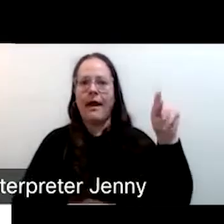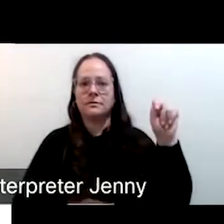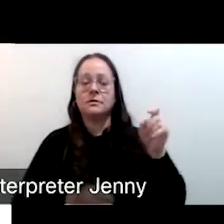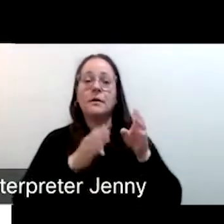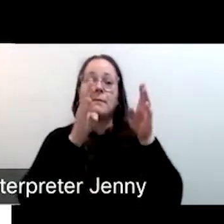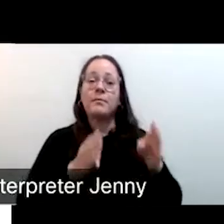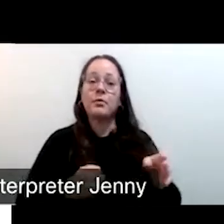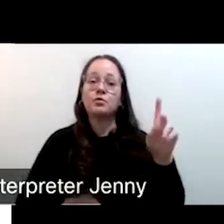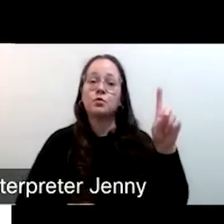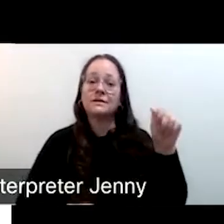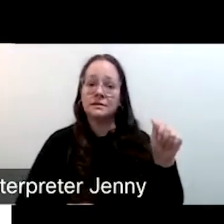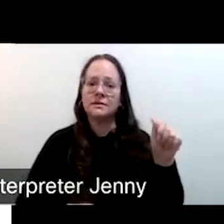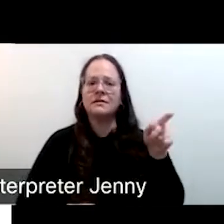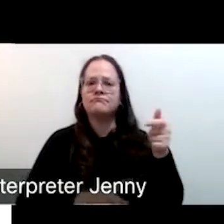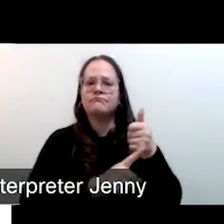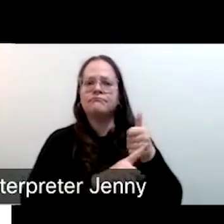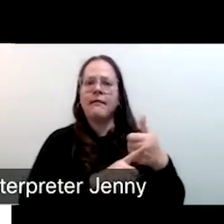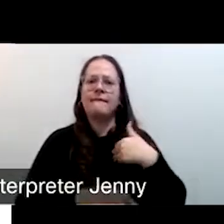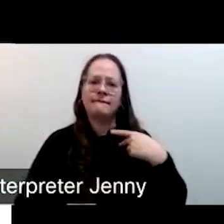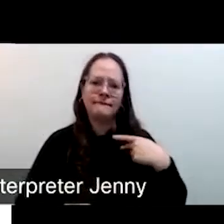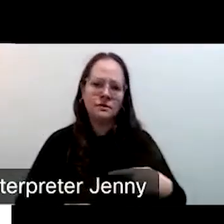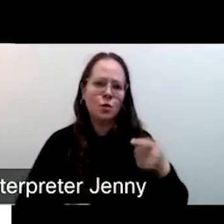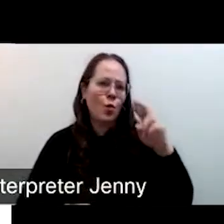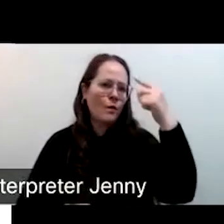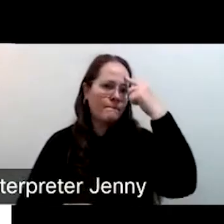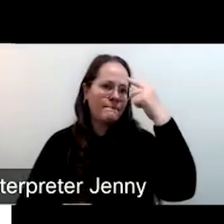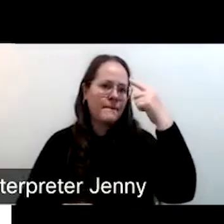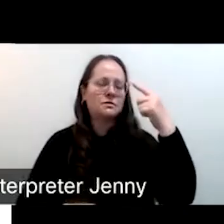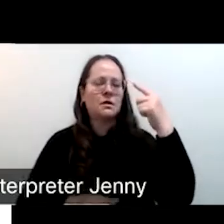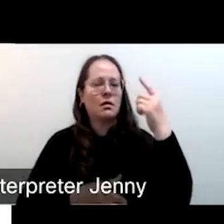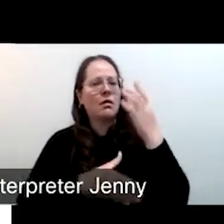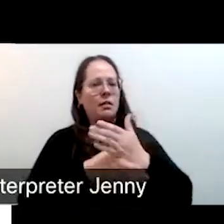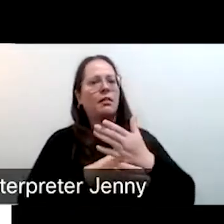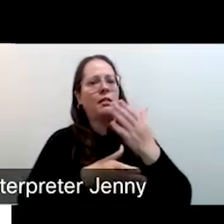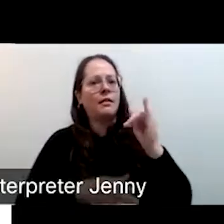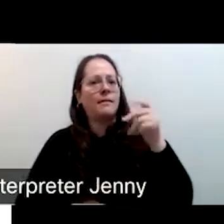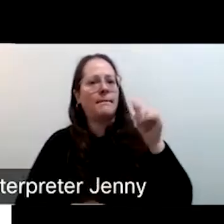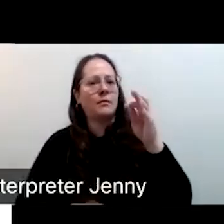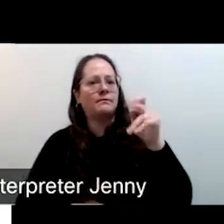someone who has a physical or mental impairment that substantially limits one or more major